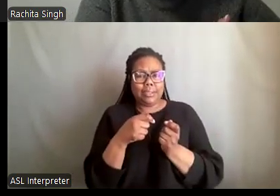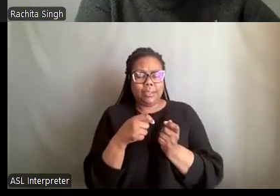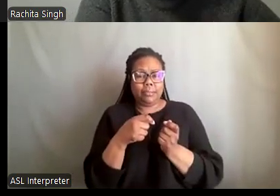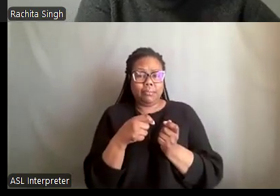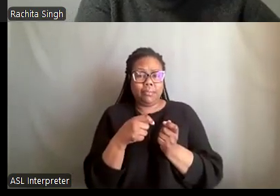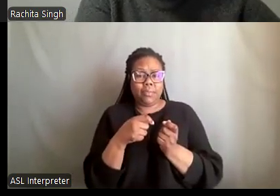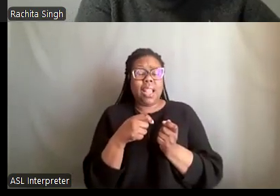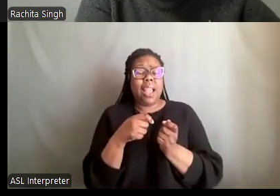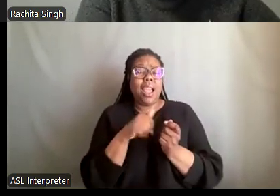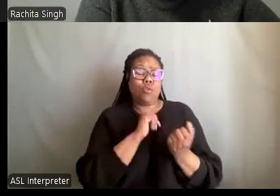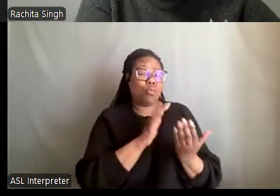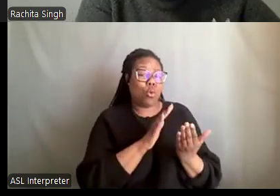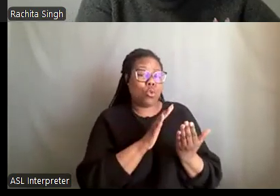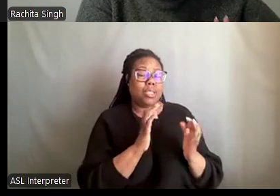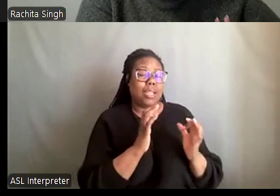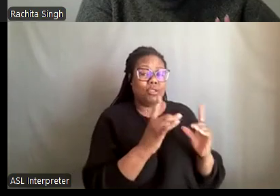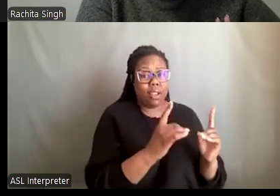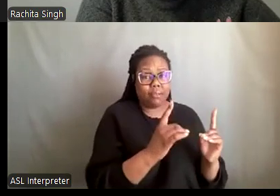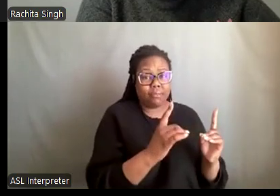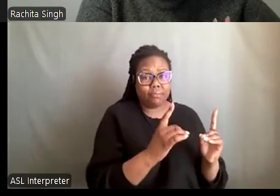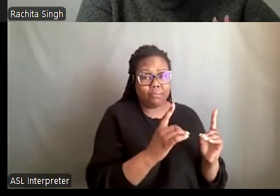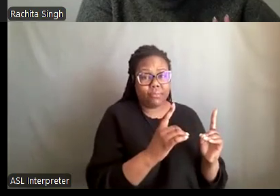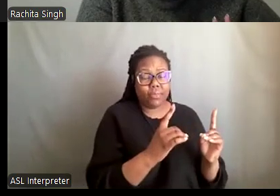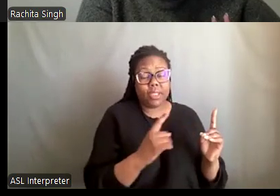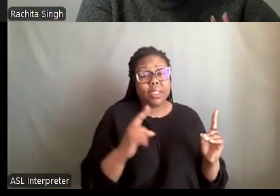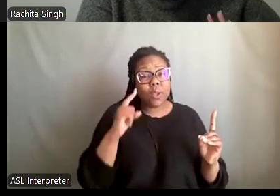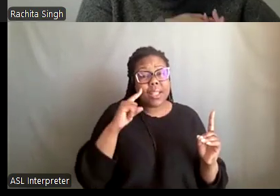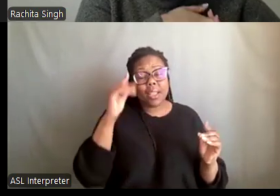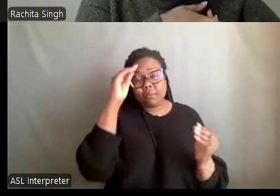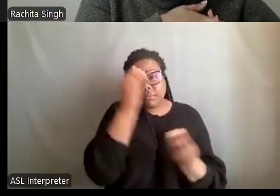to dispel that through education.